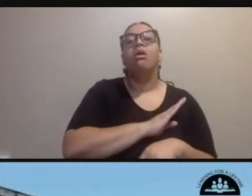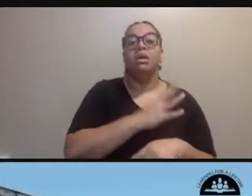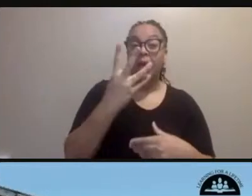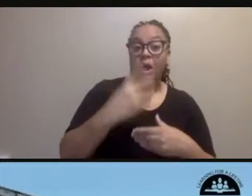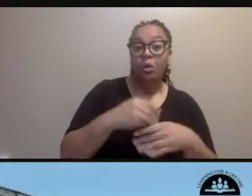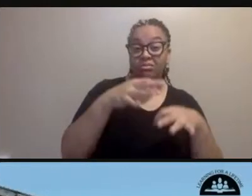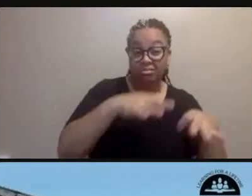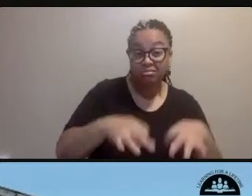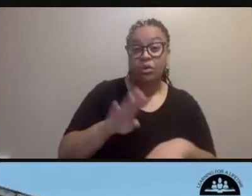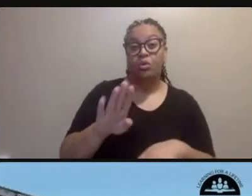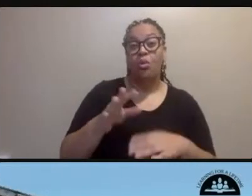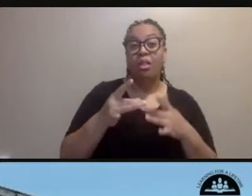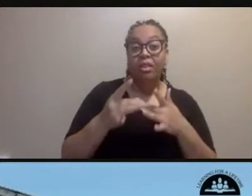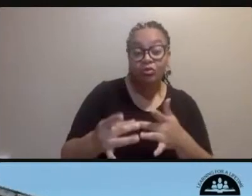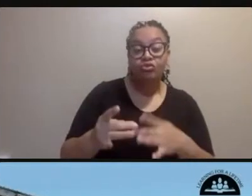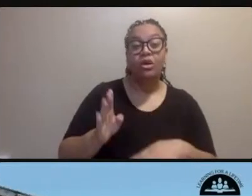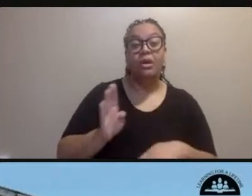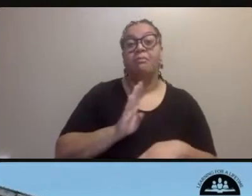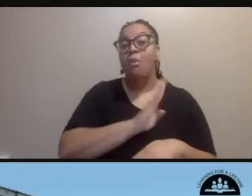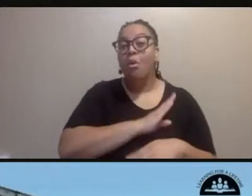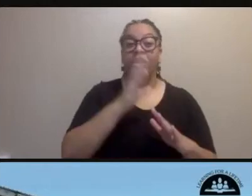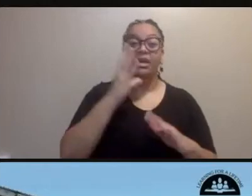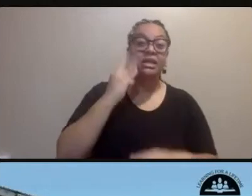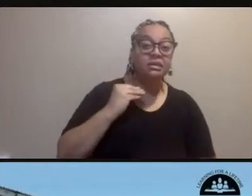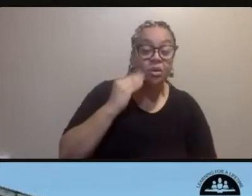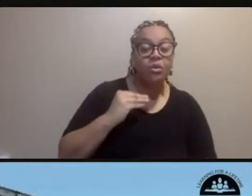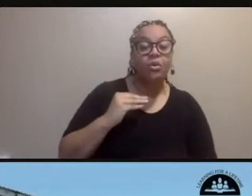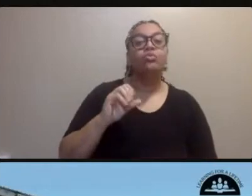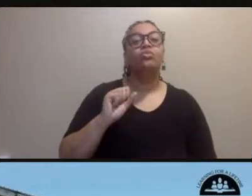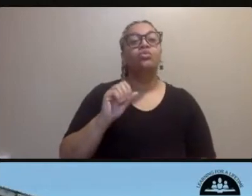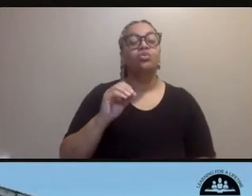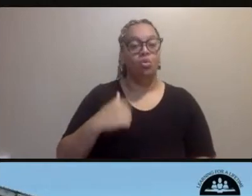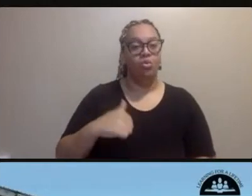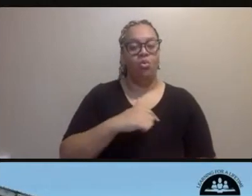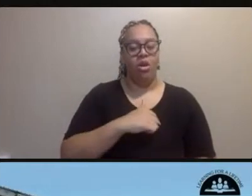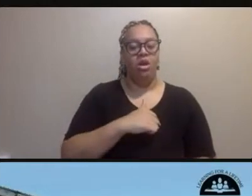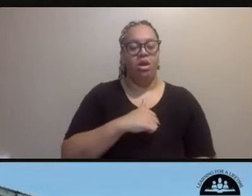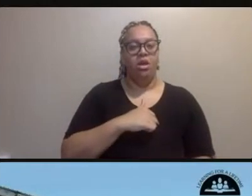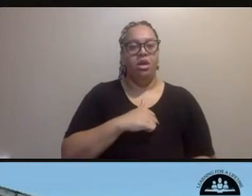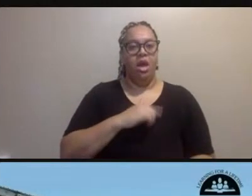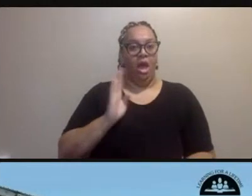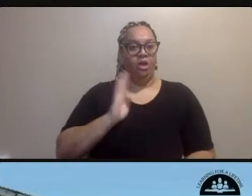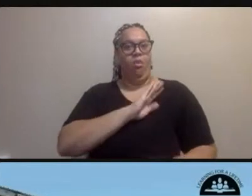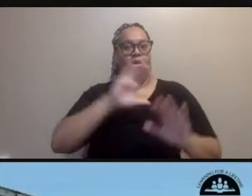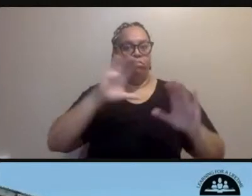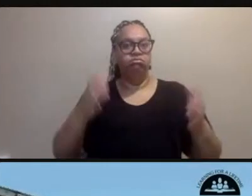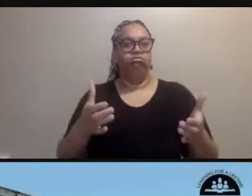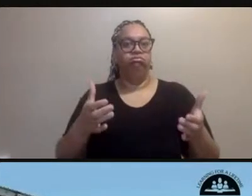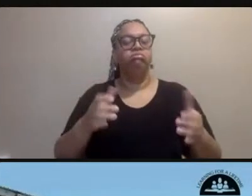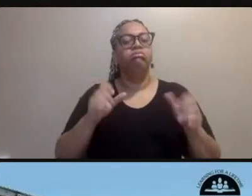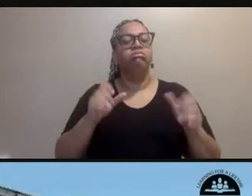MEMBER OF THE BOARD INCLUDING DETAILING YOUR LEADERSHIP OR